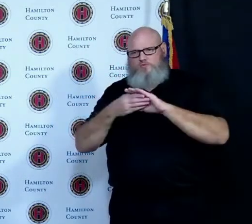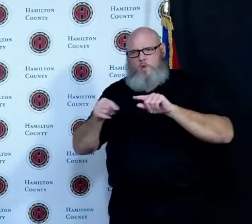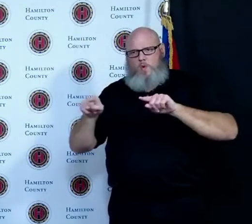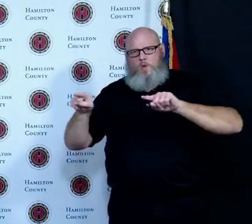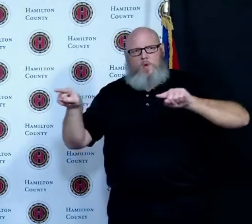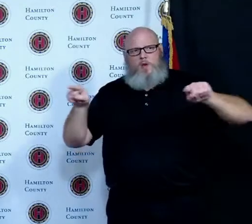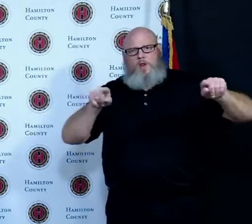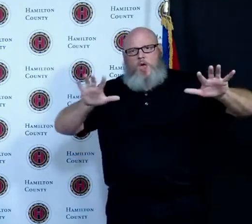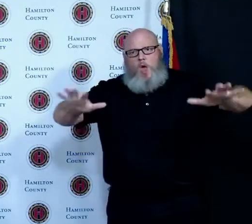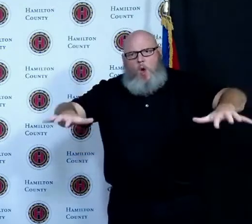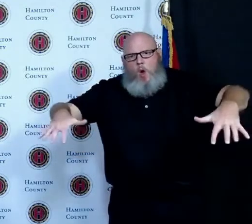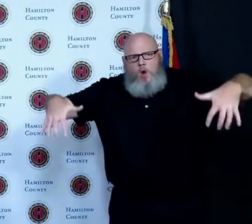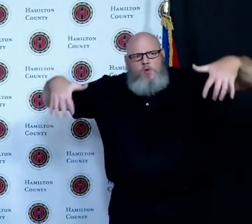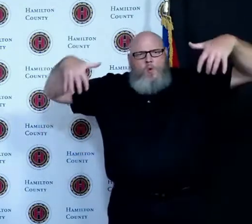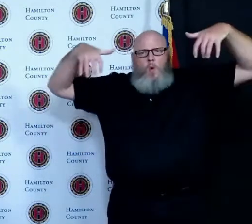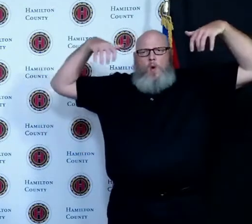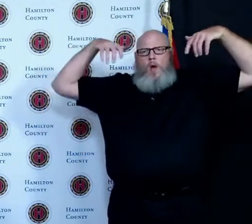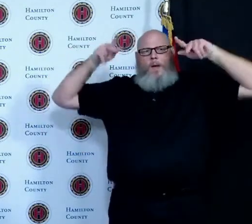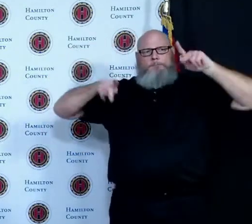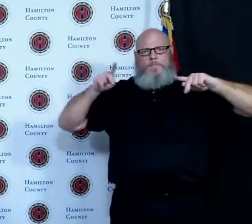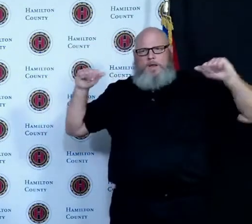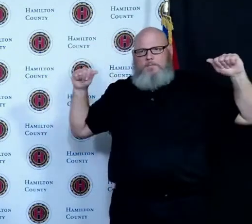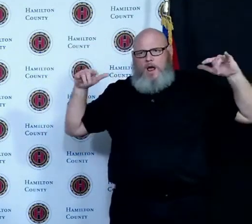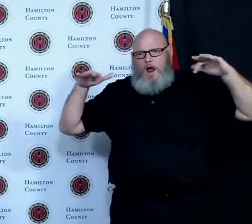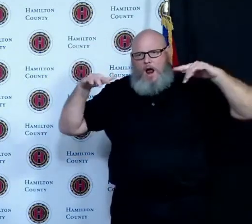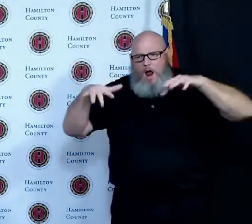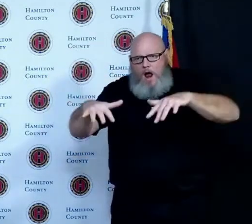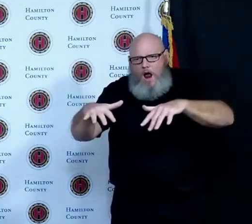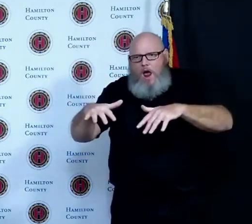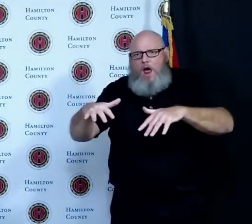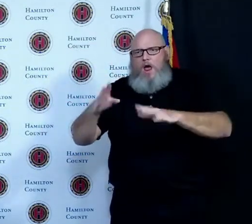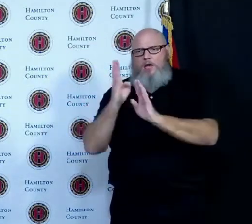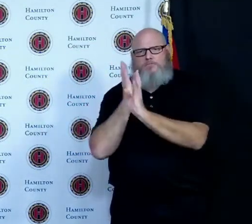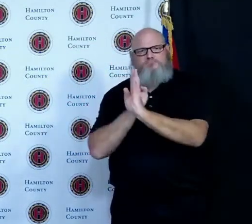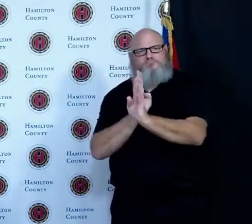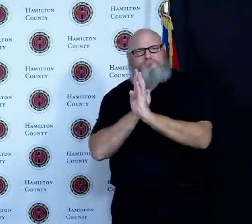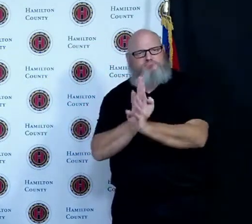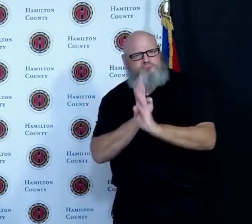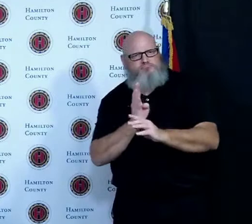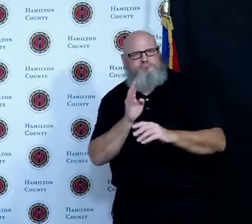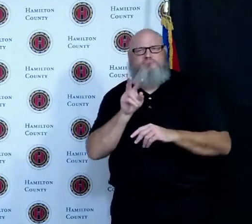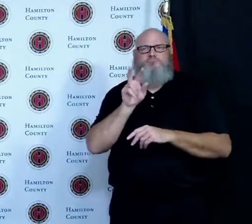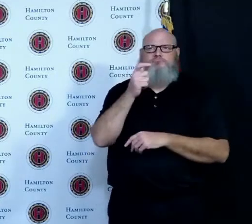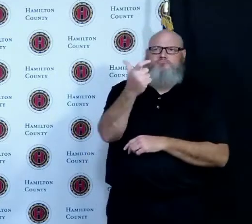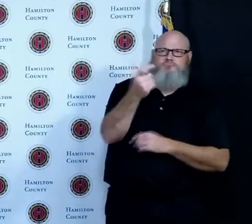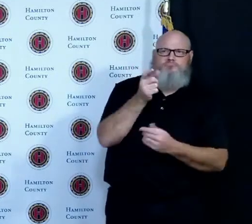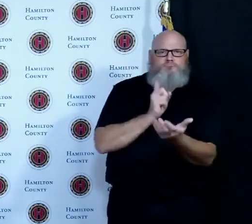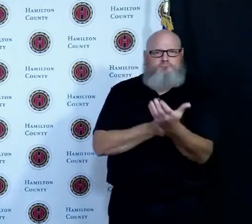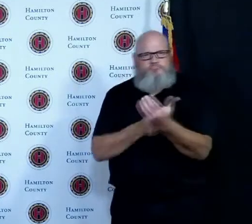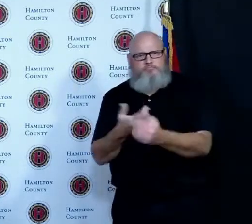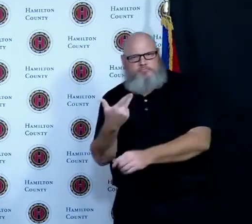being brought in to learn how to give these vaccines and they had these mass vaccine plans